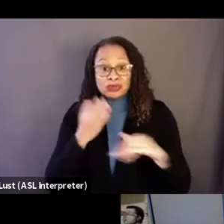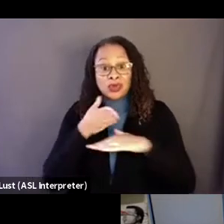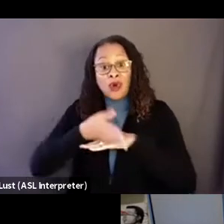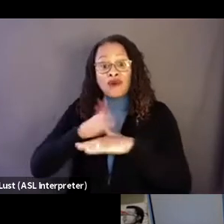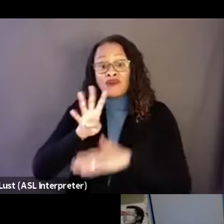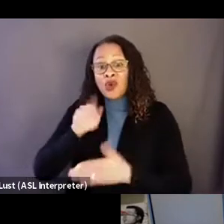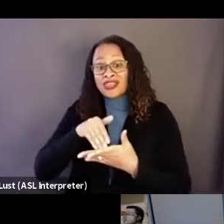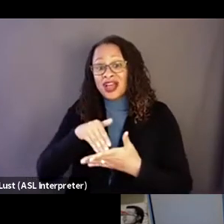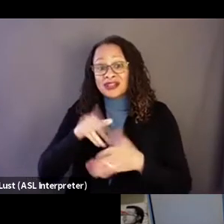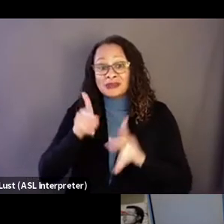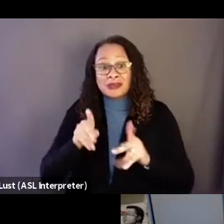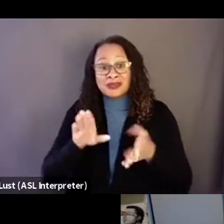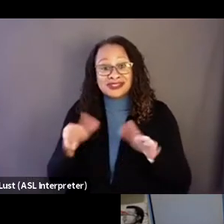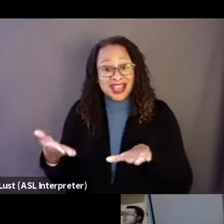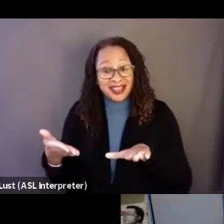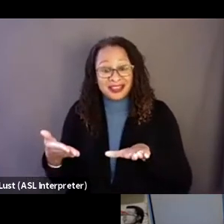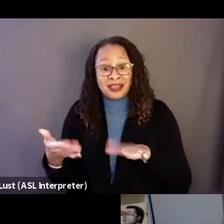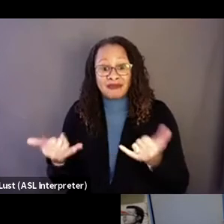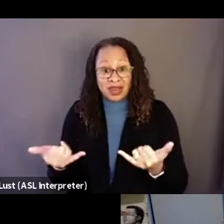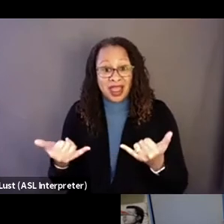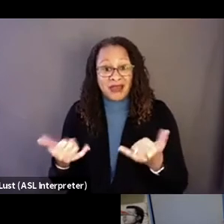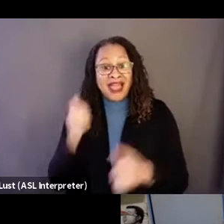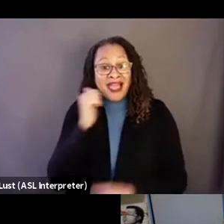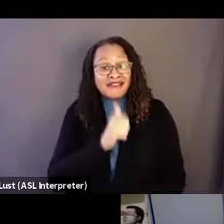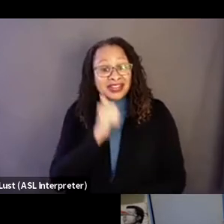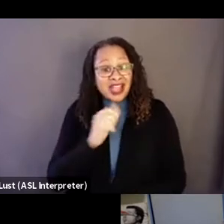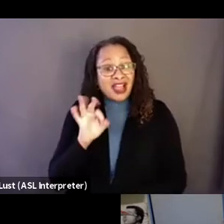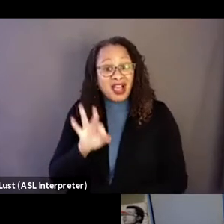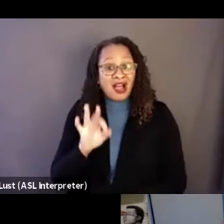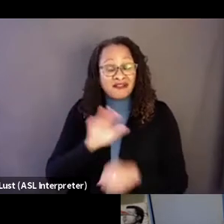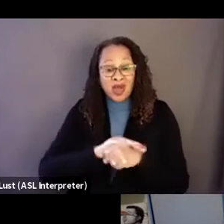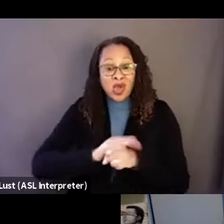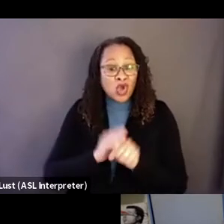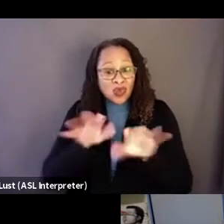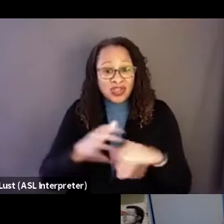every day in the United States of COVID, where many other countries around the world